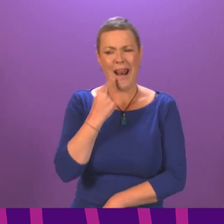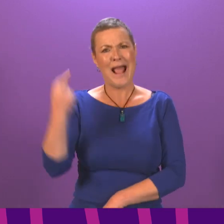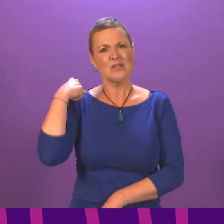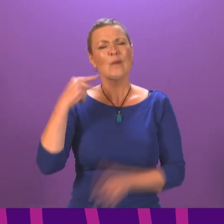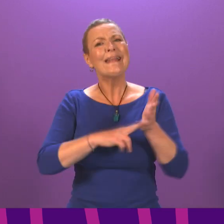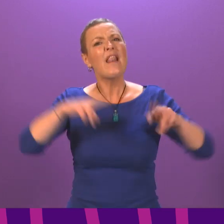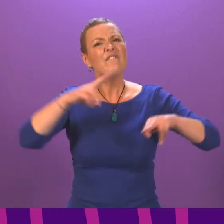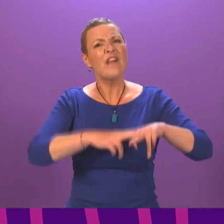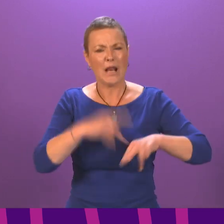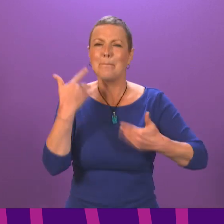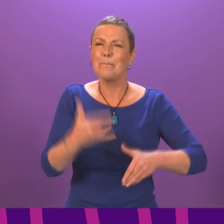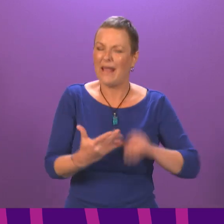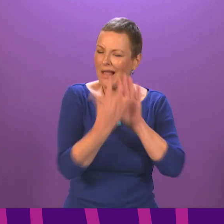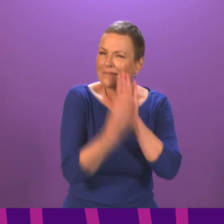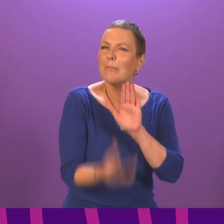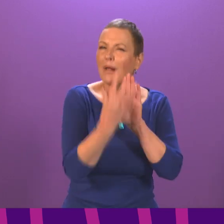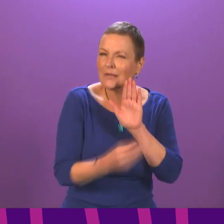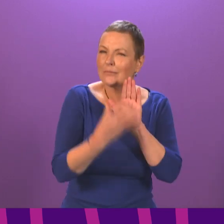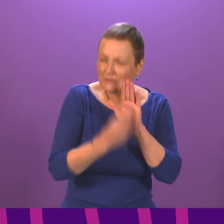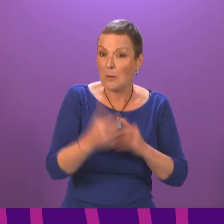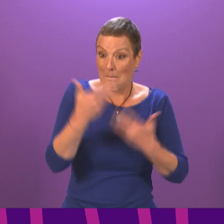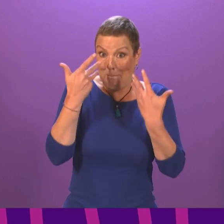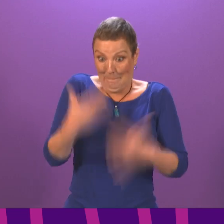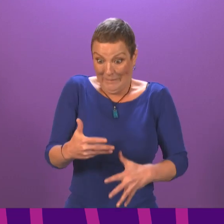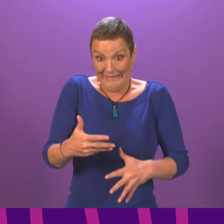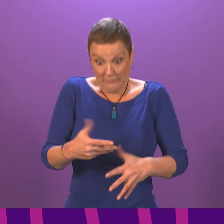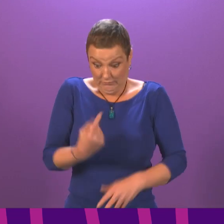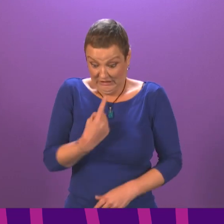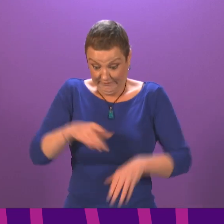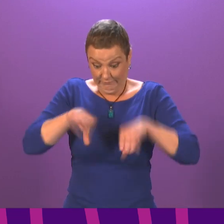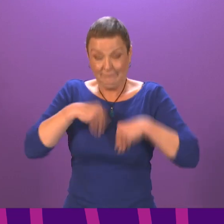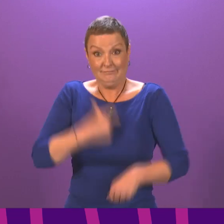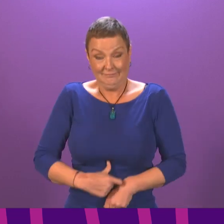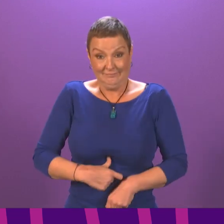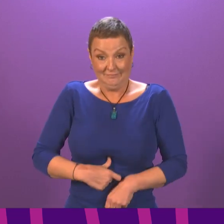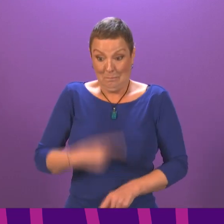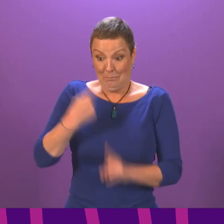highlighted examples of patients who had tested positive for Covid being transferred to care